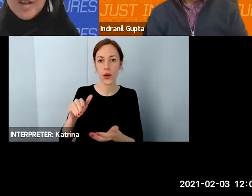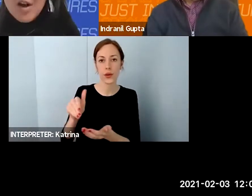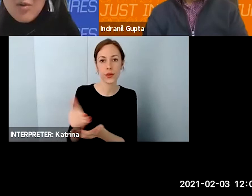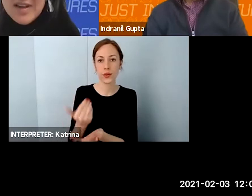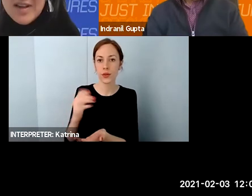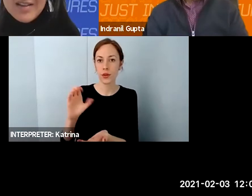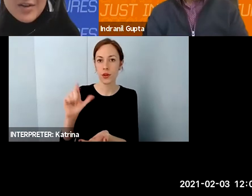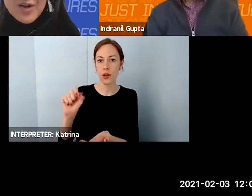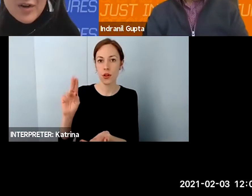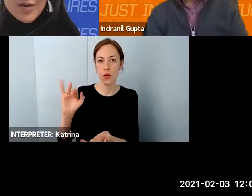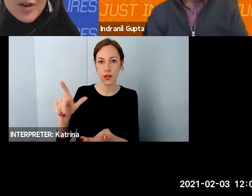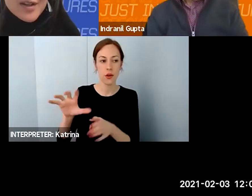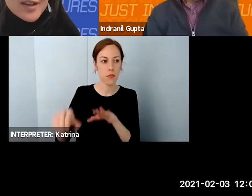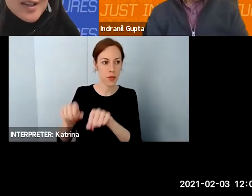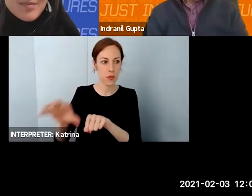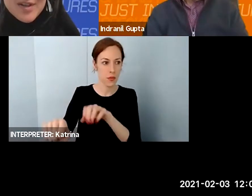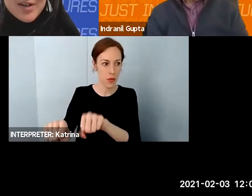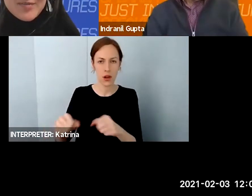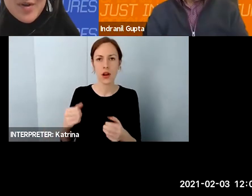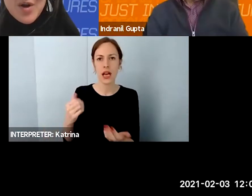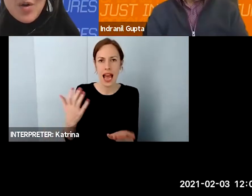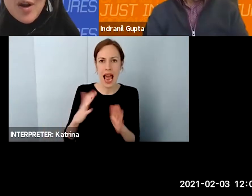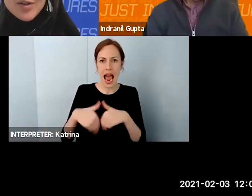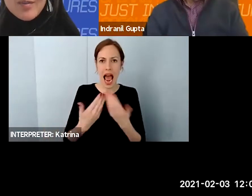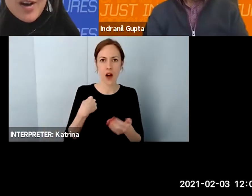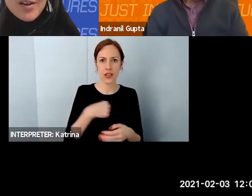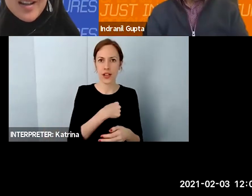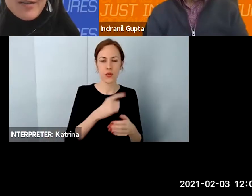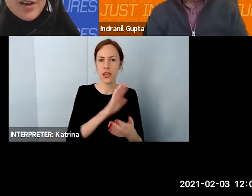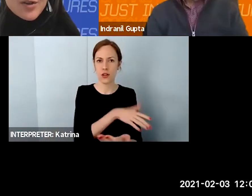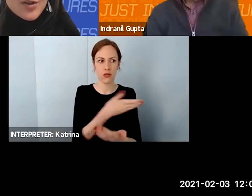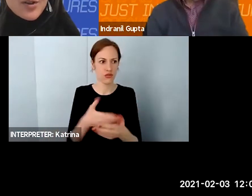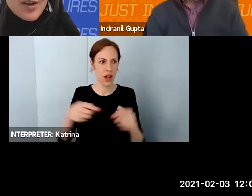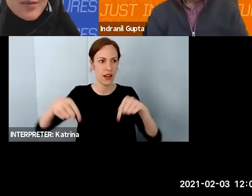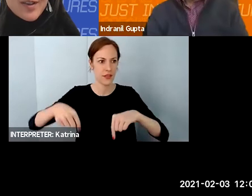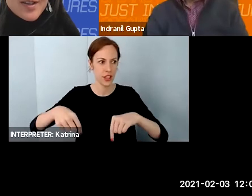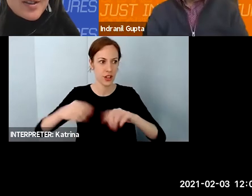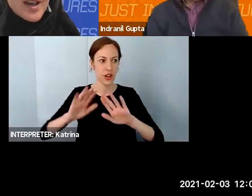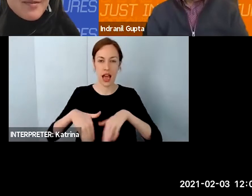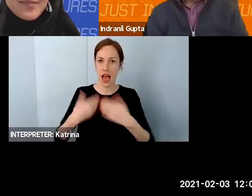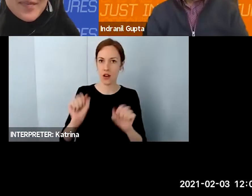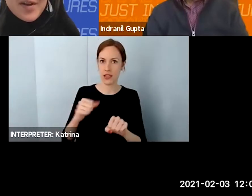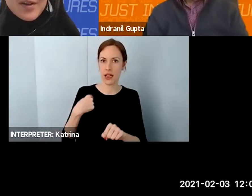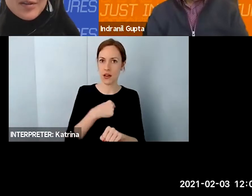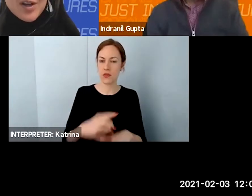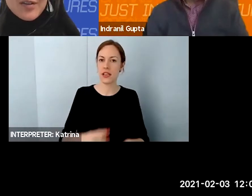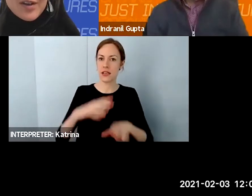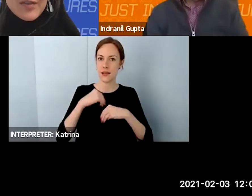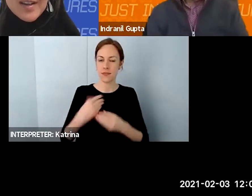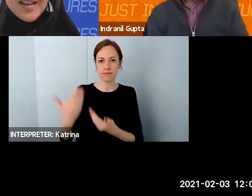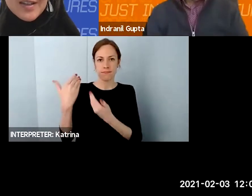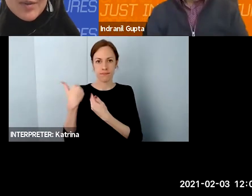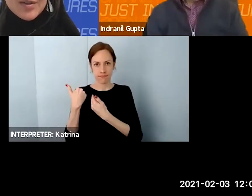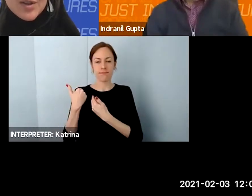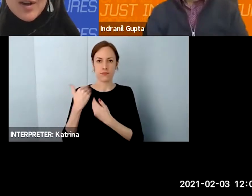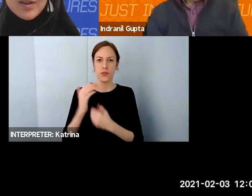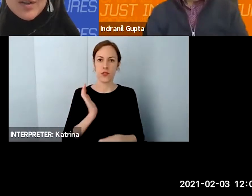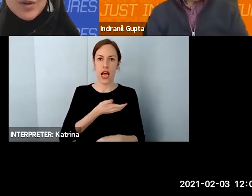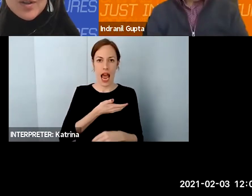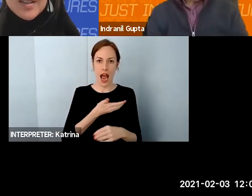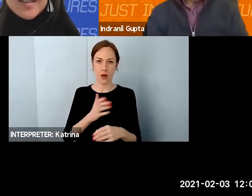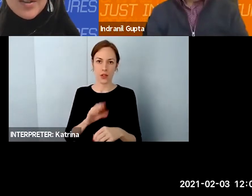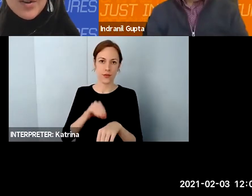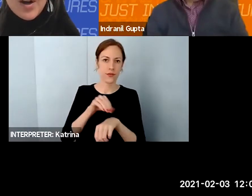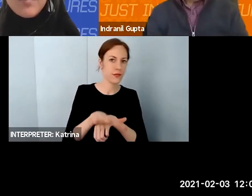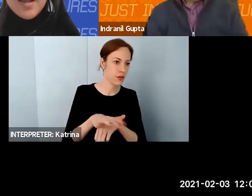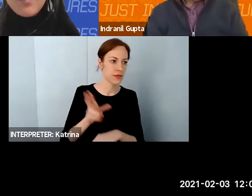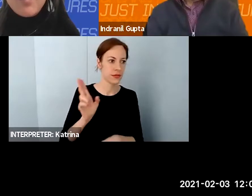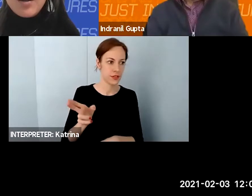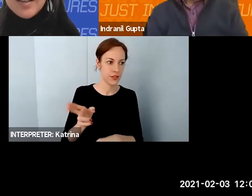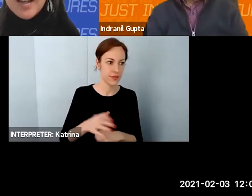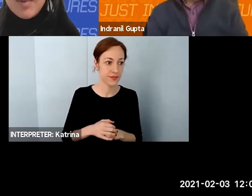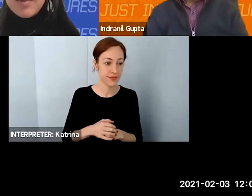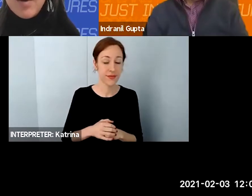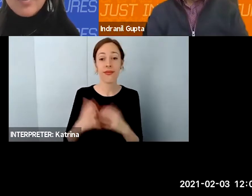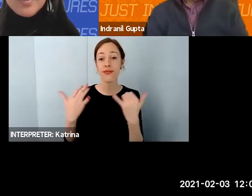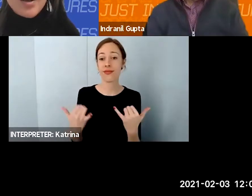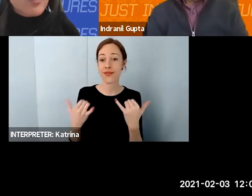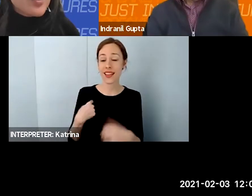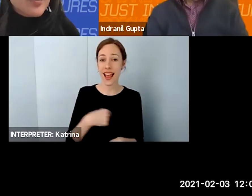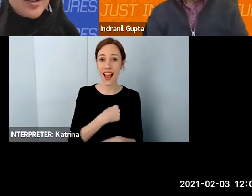We now like to turn over to our esteemed presenter. We are extremely honored to have dr john Donovan with us here today. dr john Donovan is the research director of the Shorenstein center on media, politics and public policy at Harvard University.